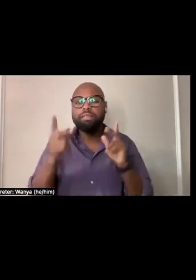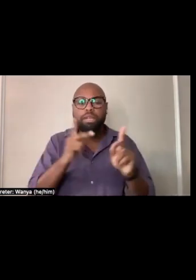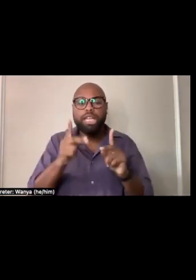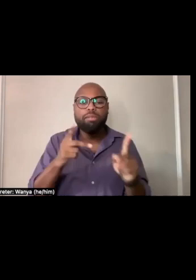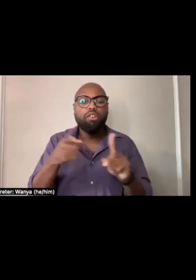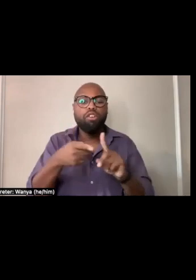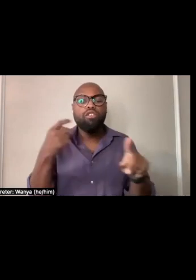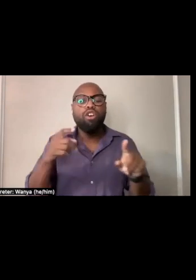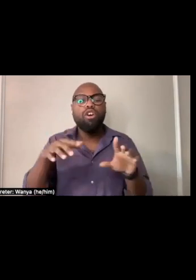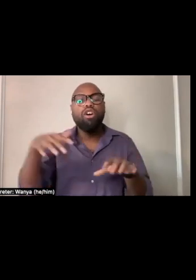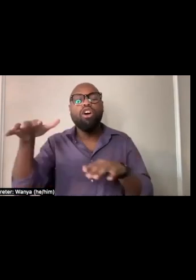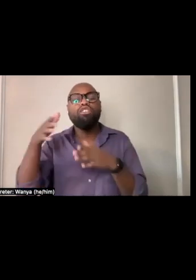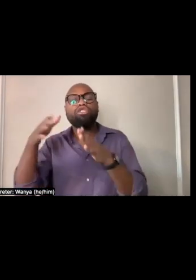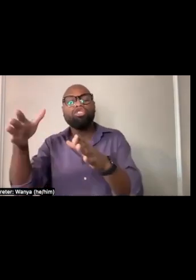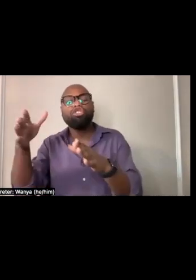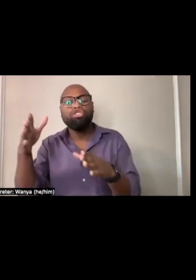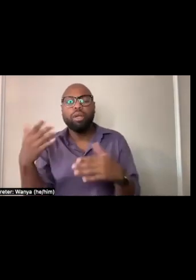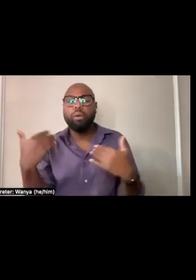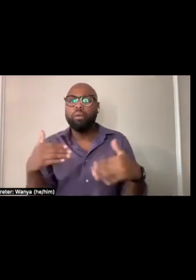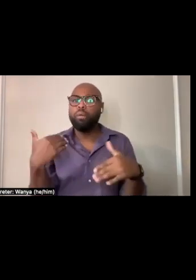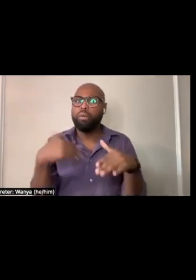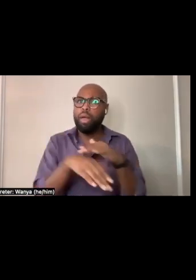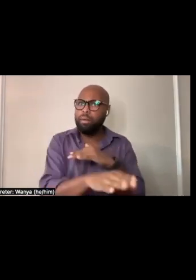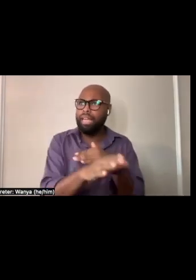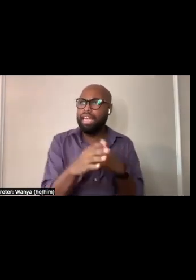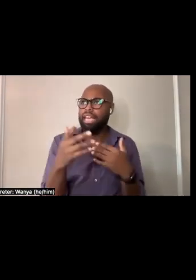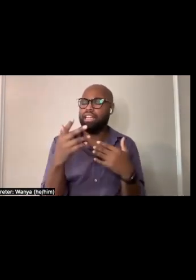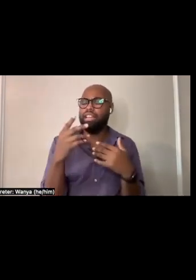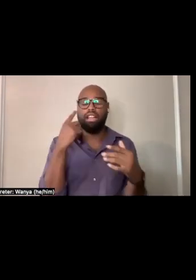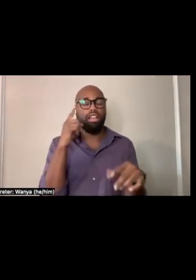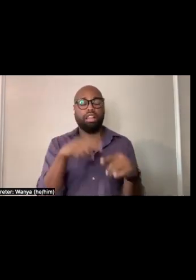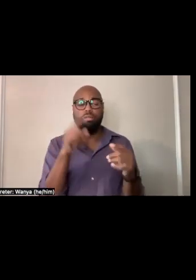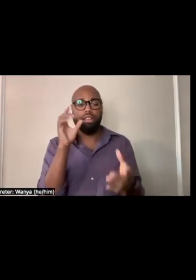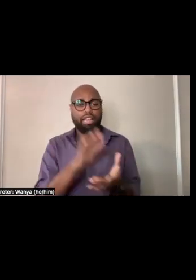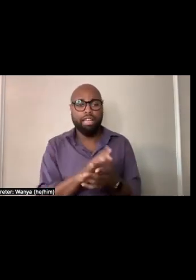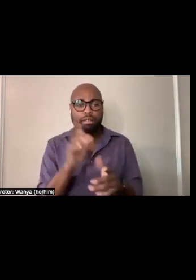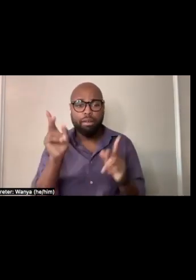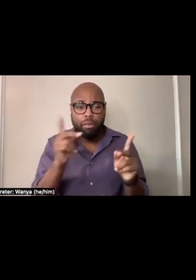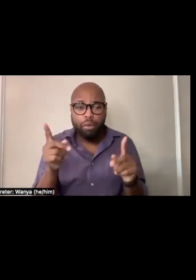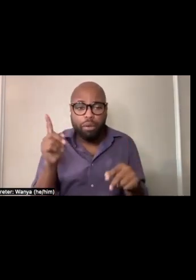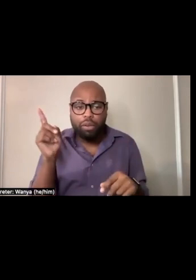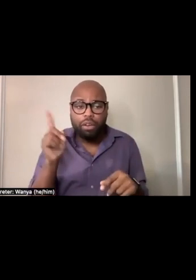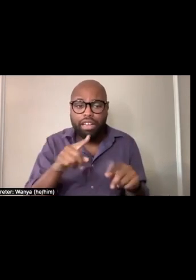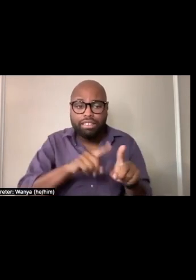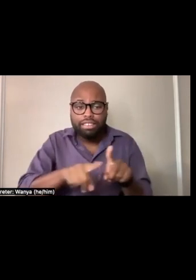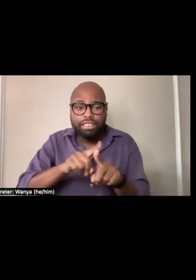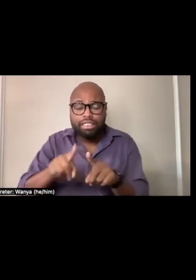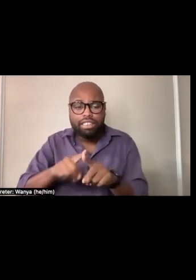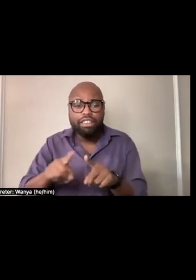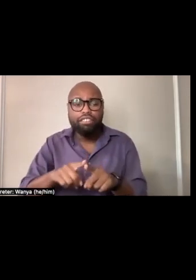of acute medical and mental health needs. We had people coming in who couldn't walk, didn't have wheelchairs.